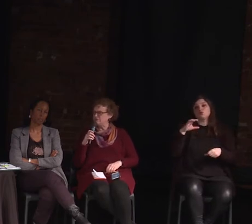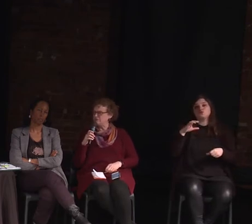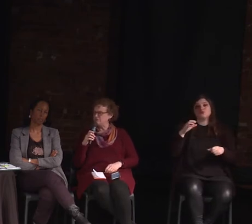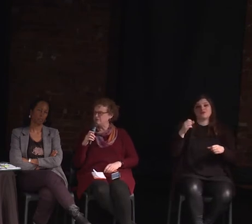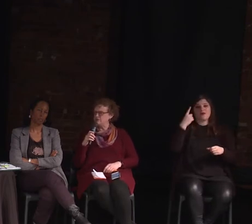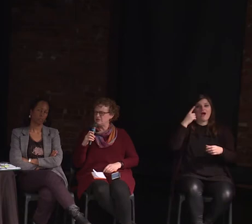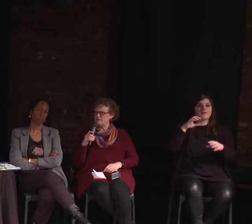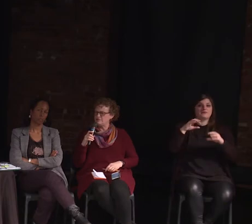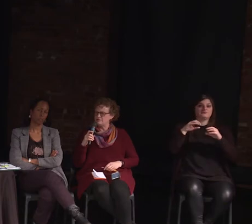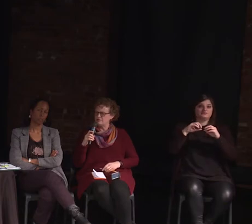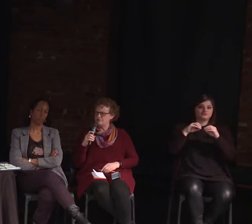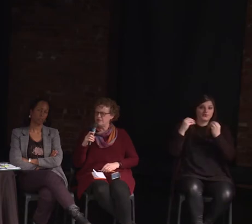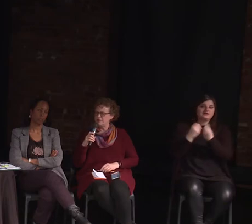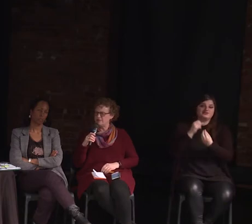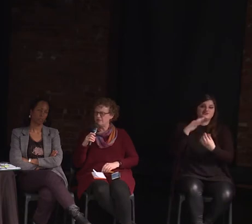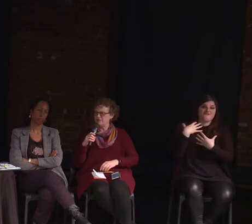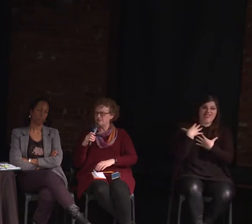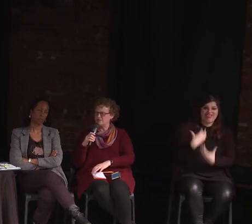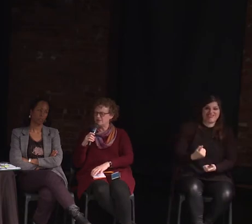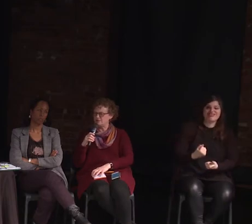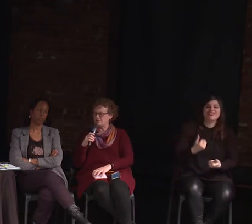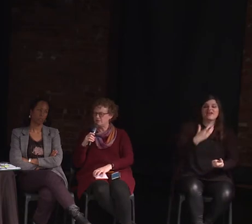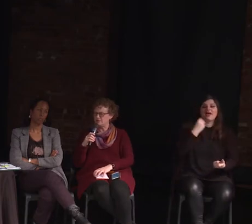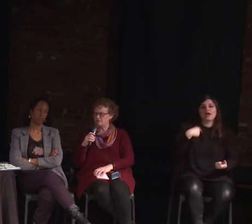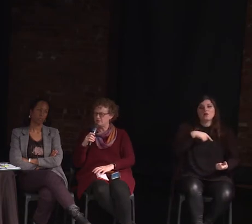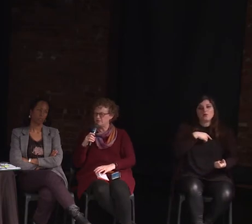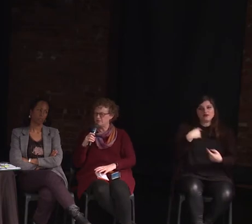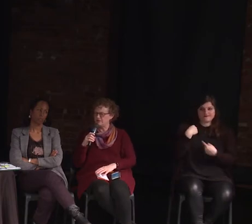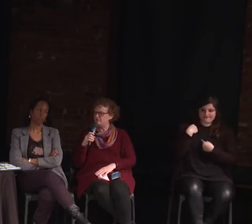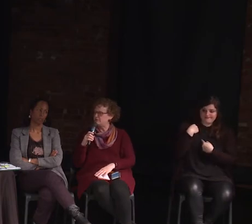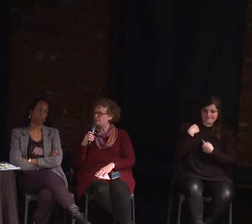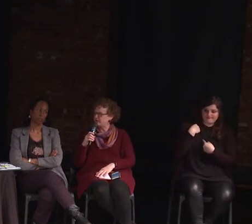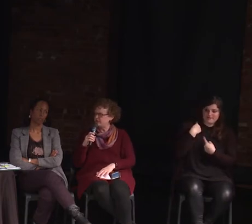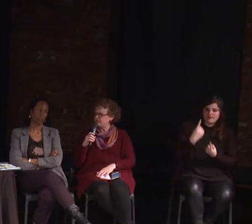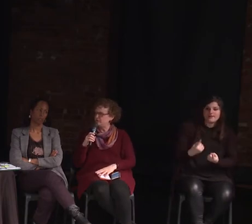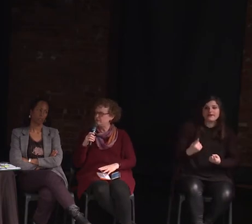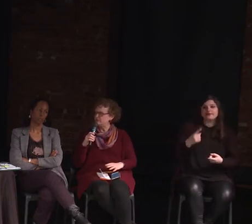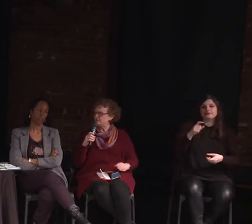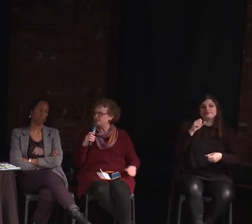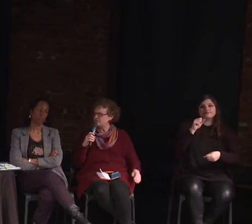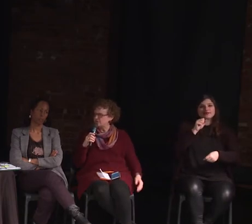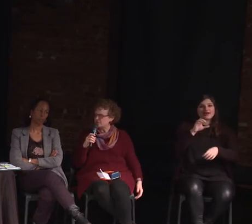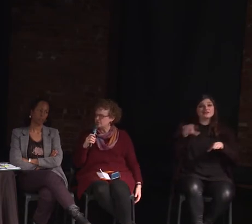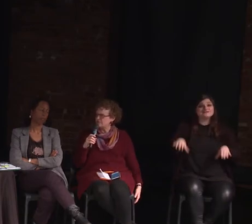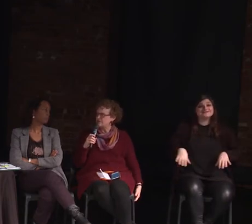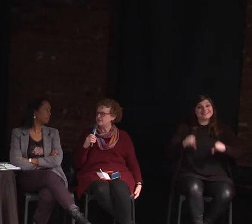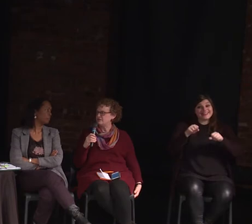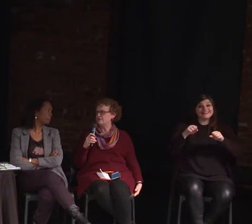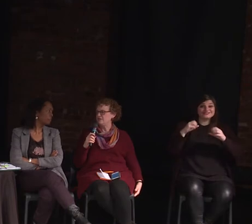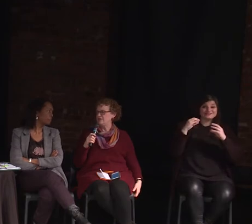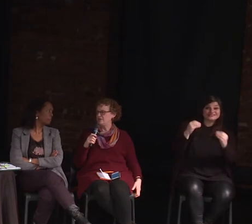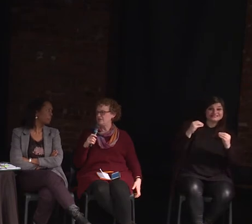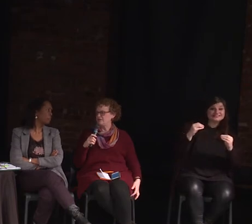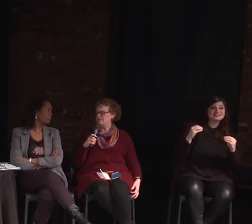We've also taken it upon ourselves to support equity training in arts organizations.